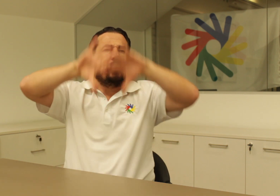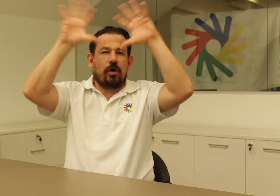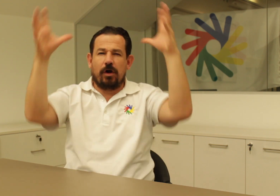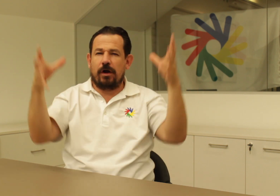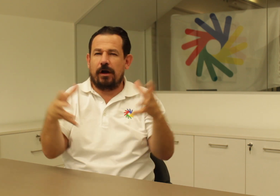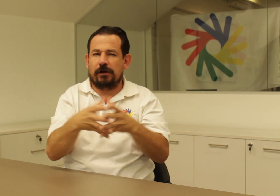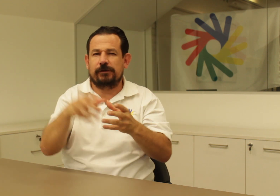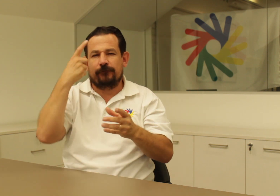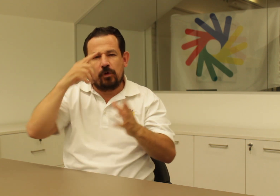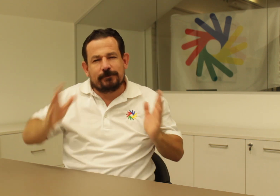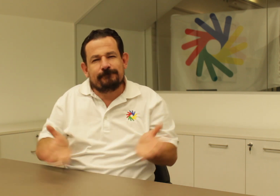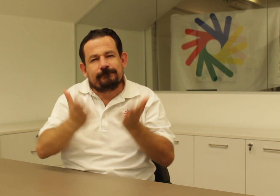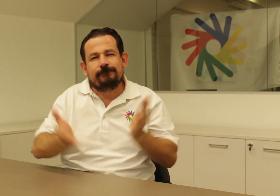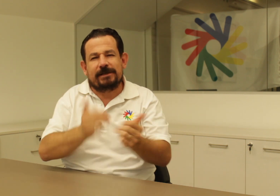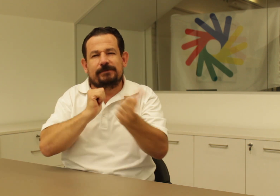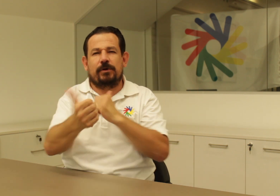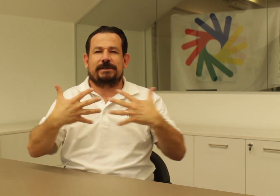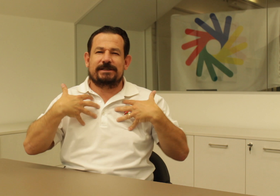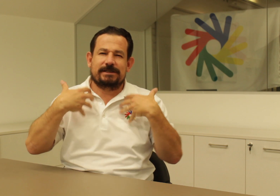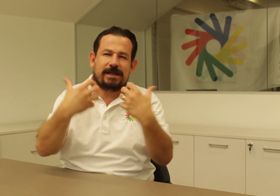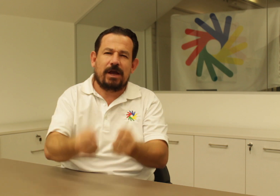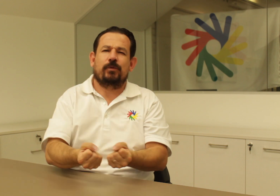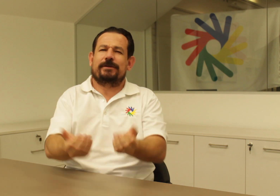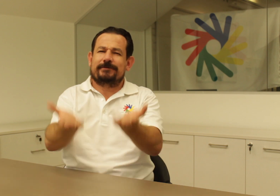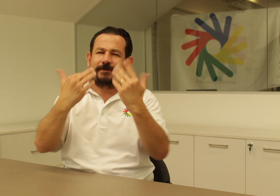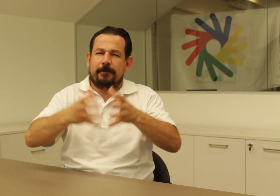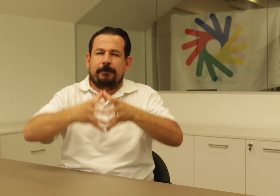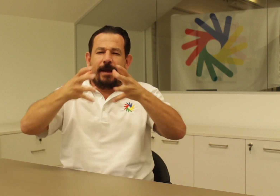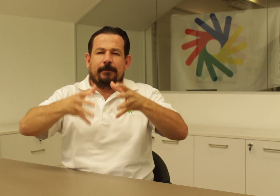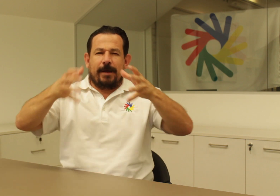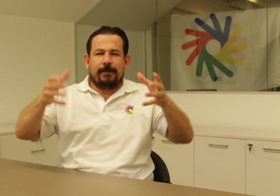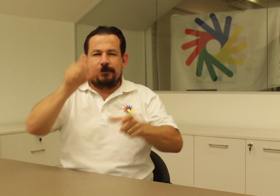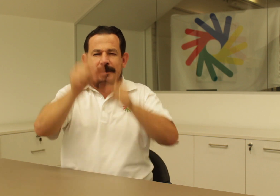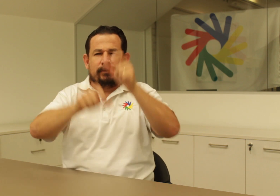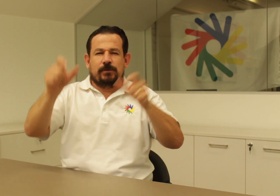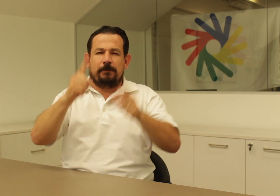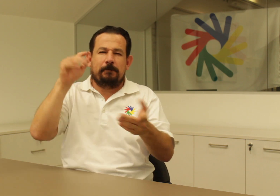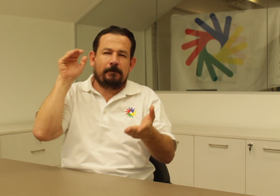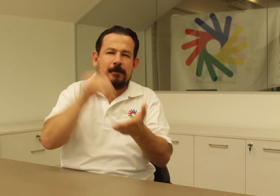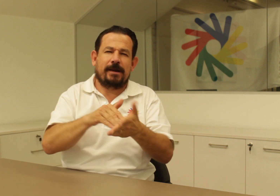to organise more sports events attracting over 1,000 athletes to excel,